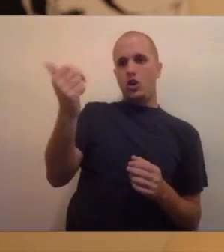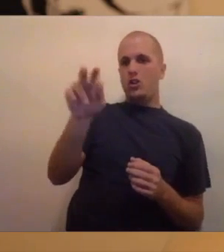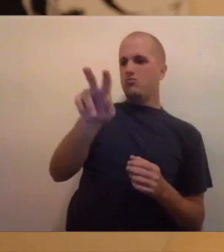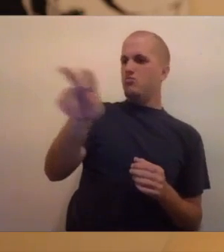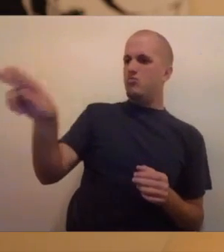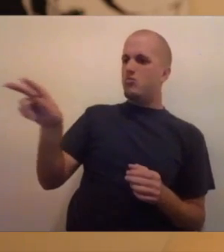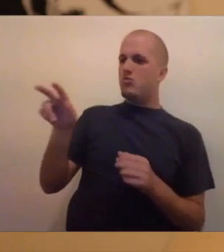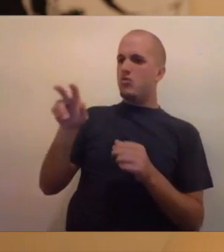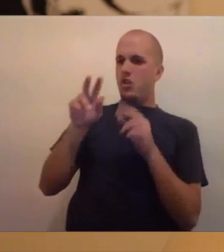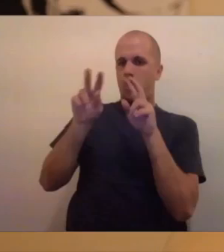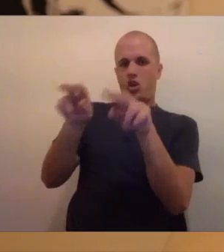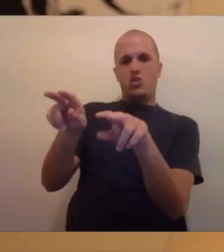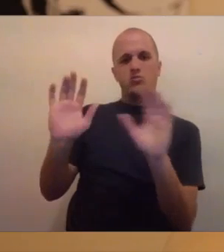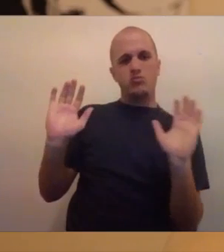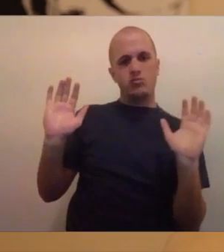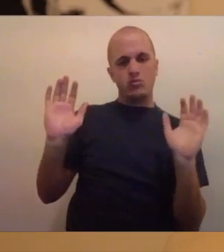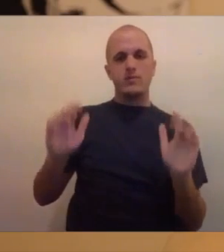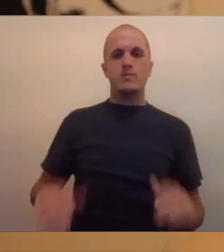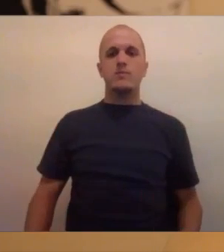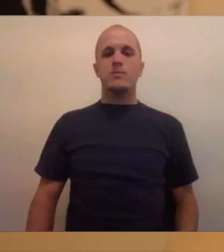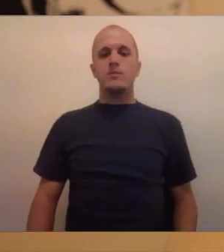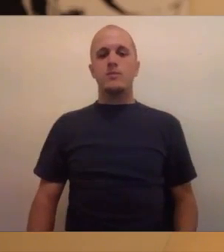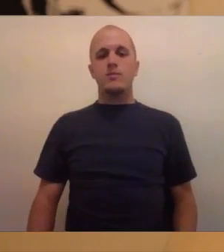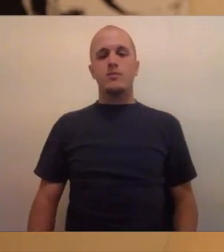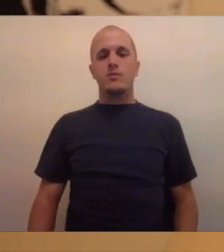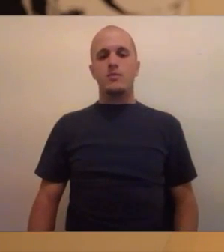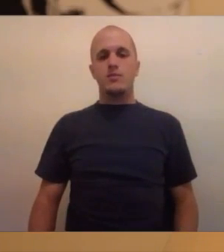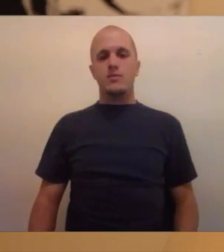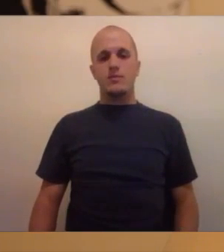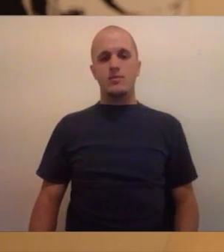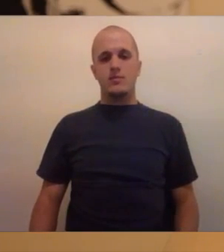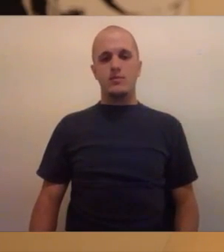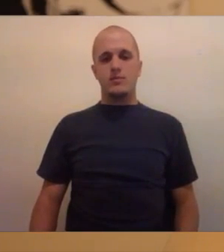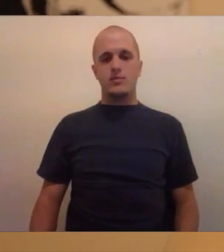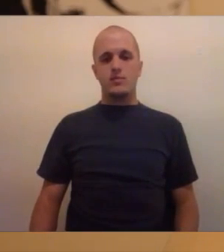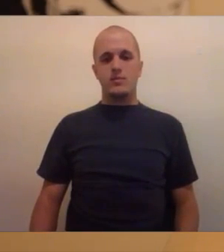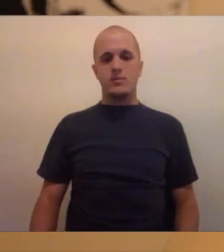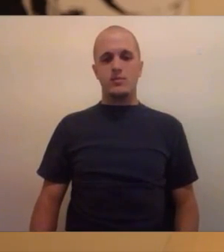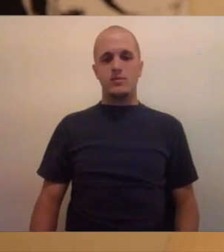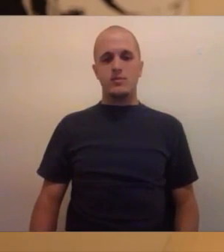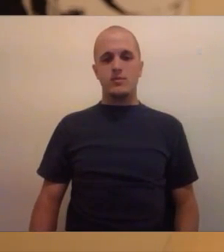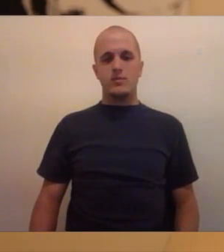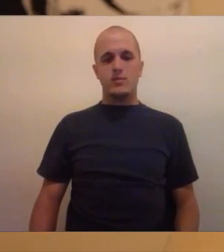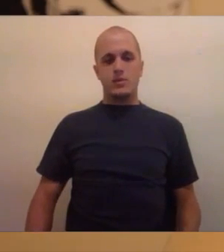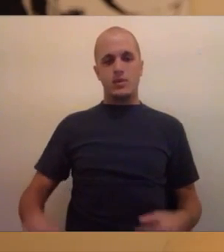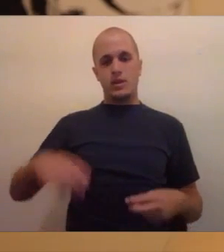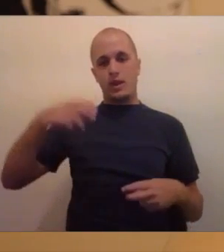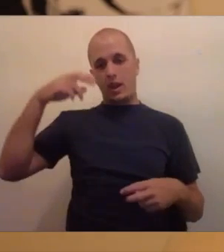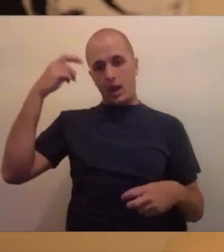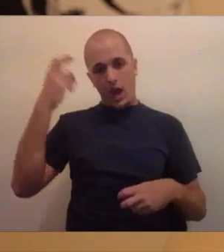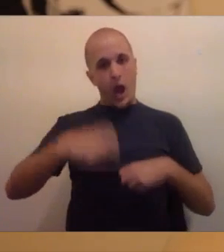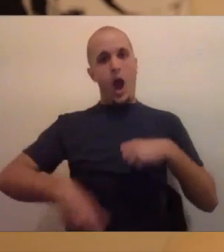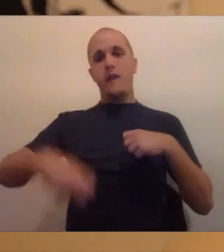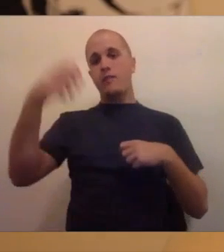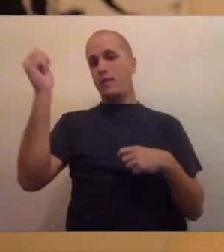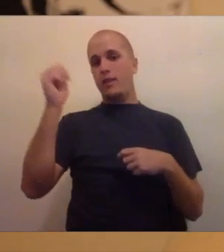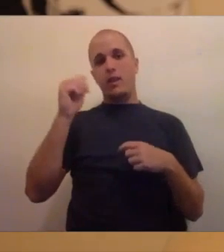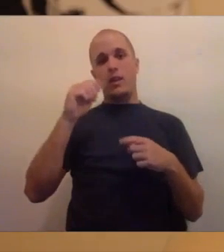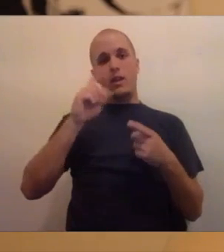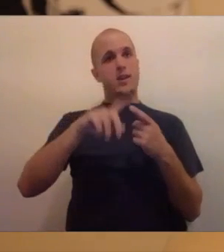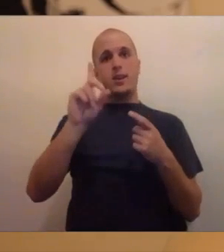To look at others